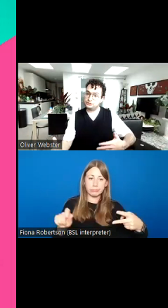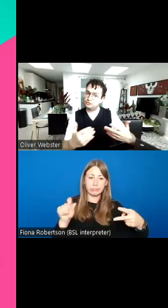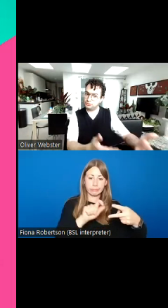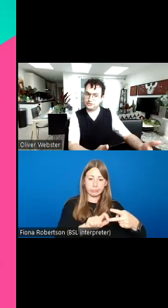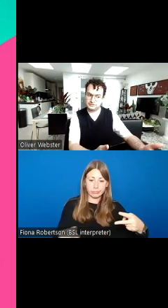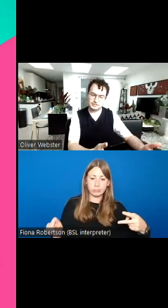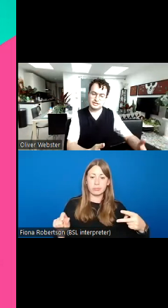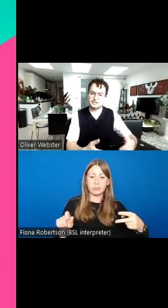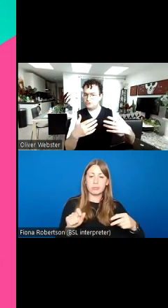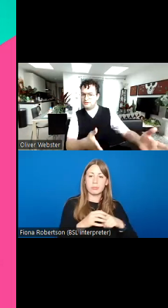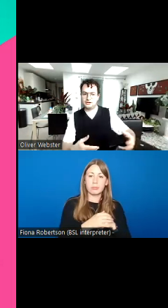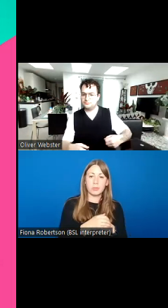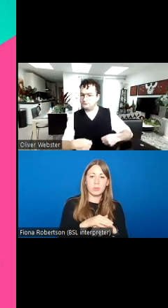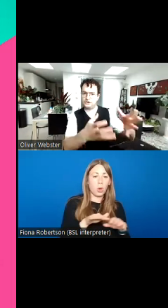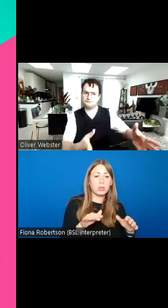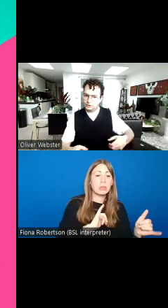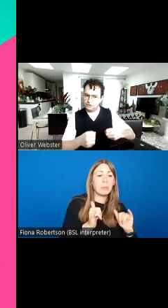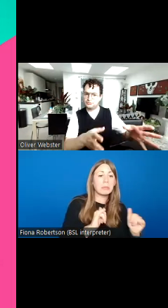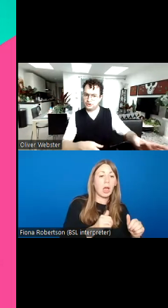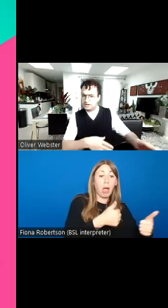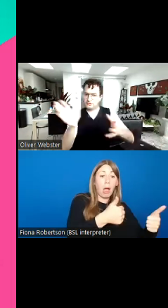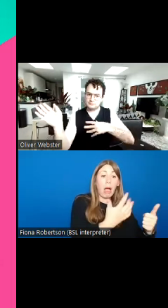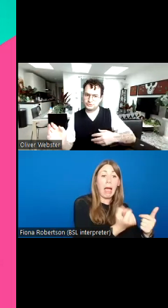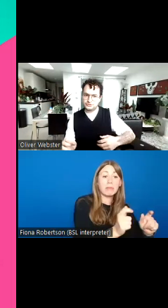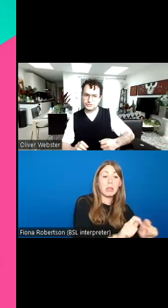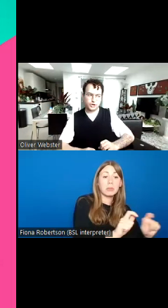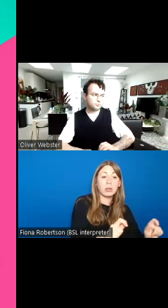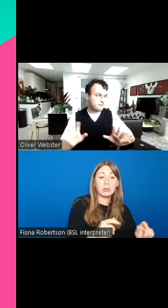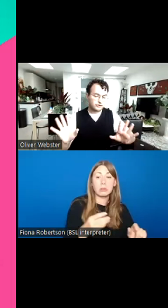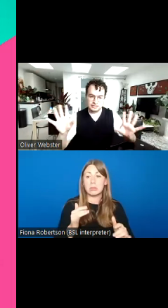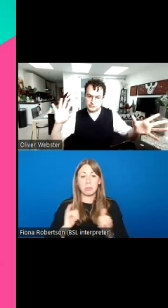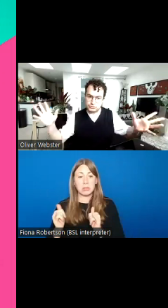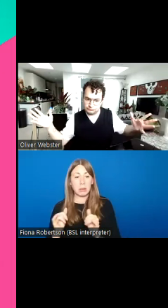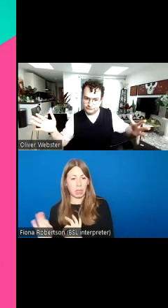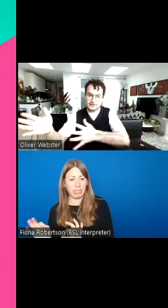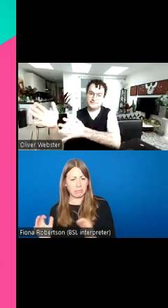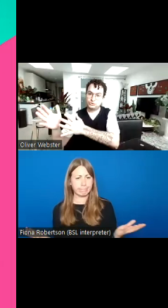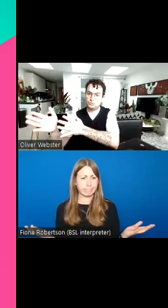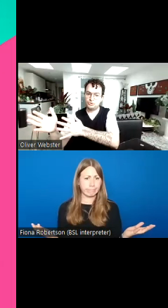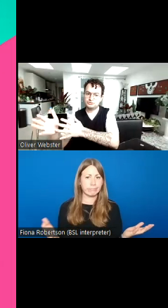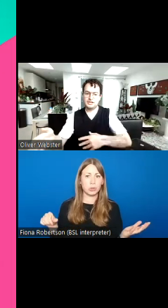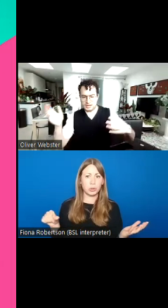to your audience, so that they'll follow, subscribe, come to join the show, whatever it is that you're funneling them towards.